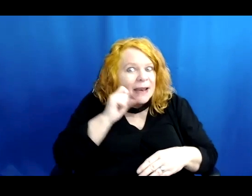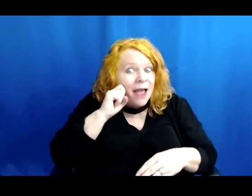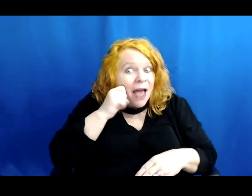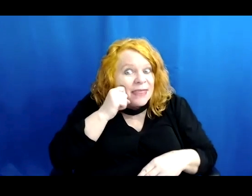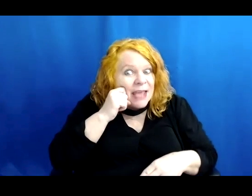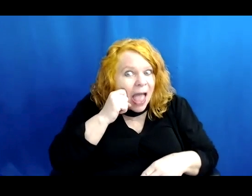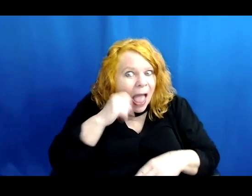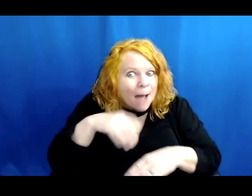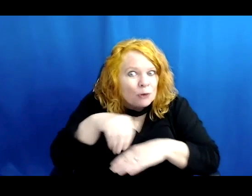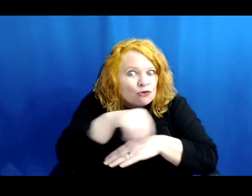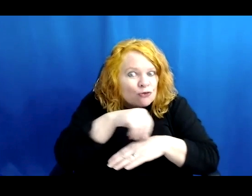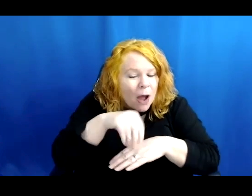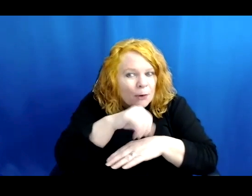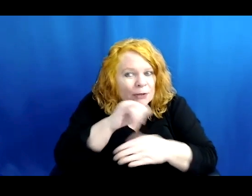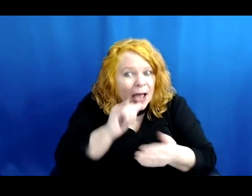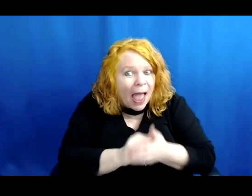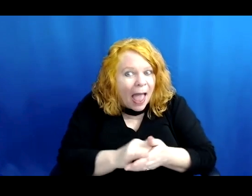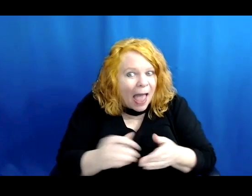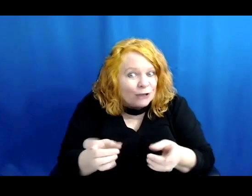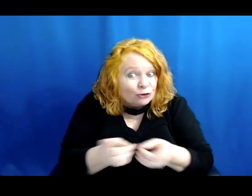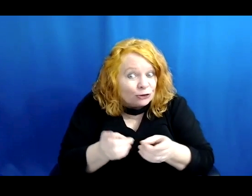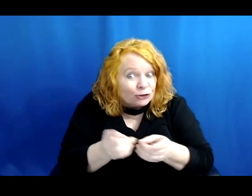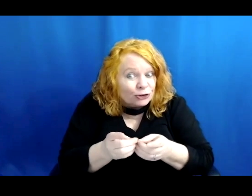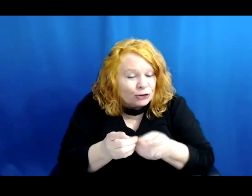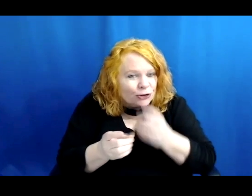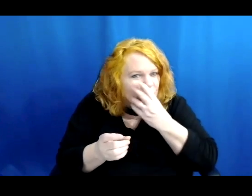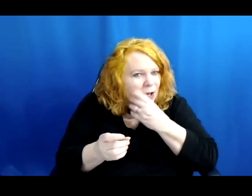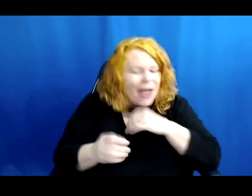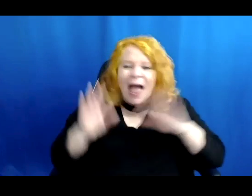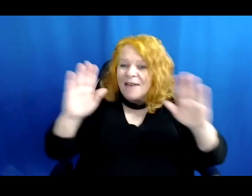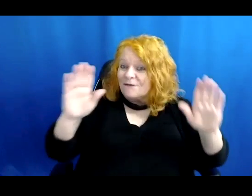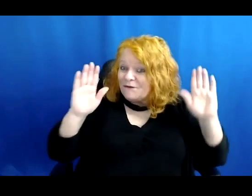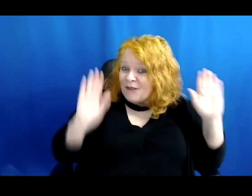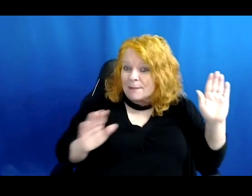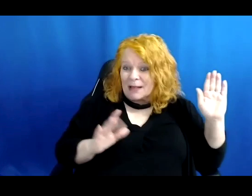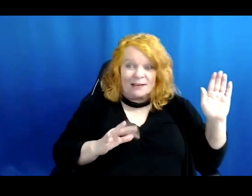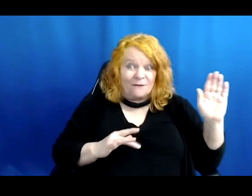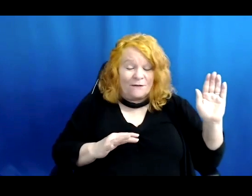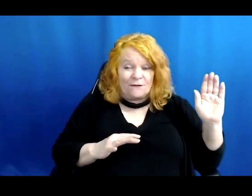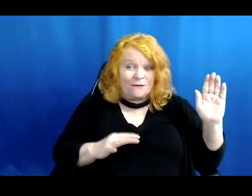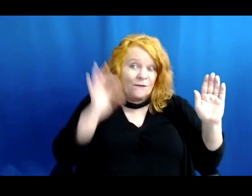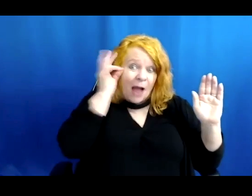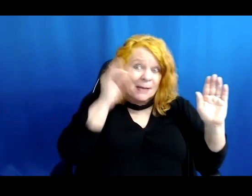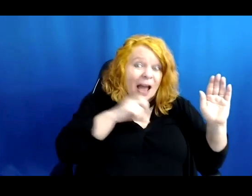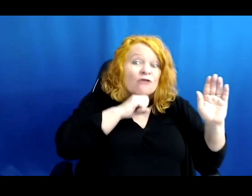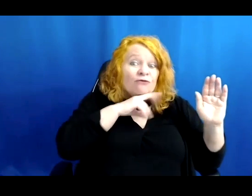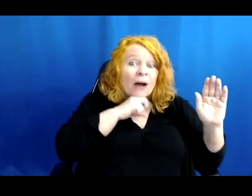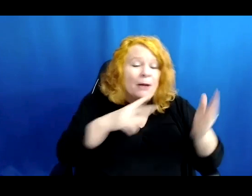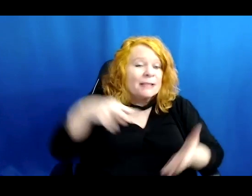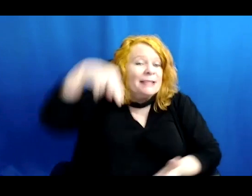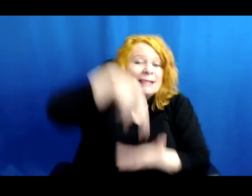Fabulous Fabulous Fabulously Fabulous Fabiano jumped up and said, “Come on Princess Peggy,